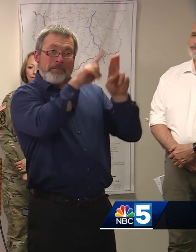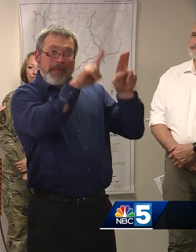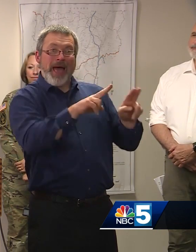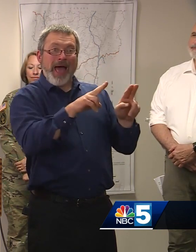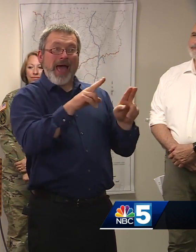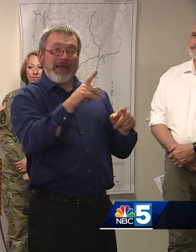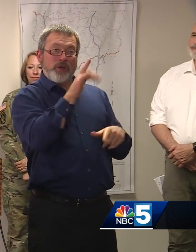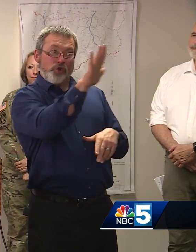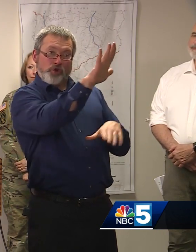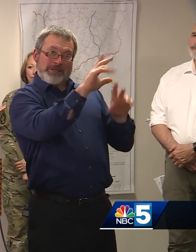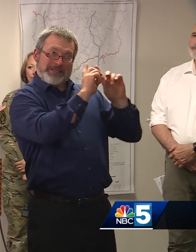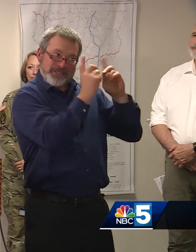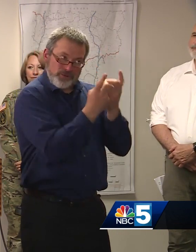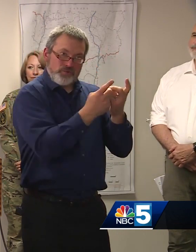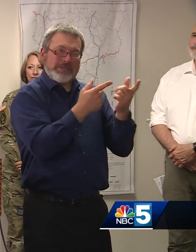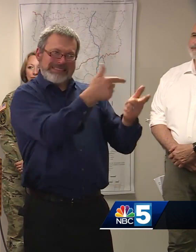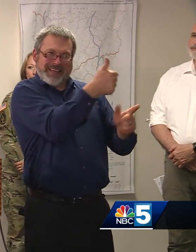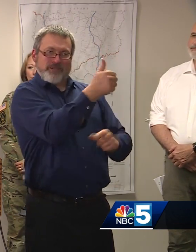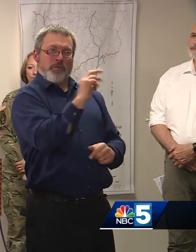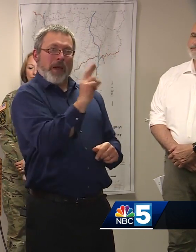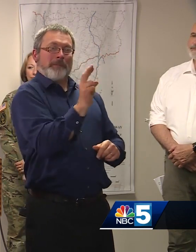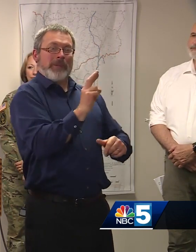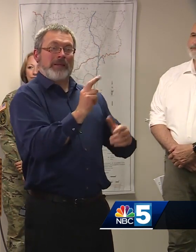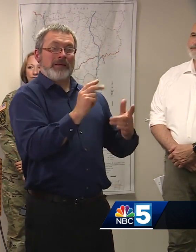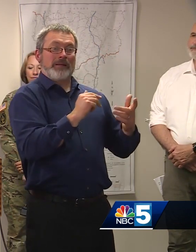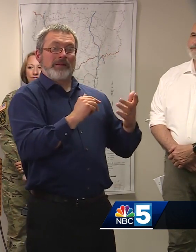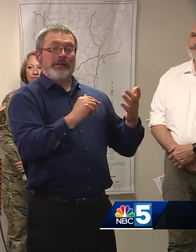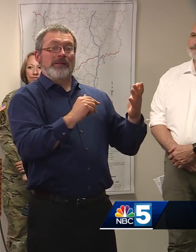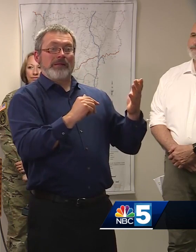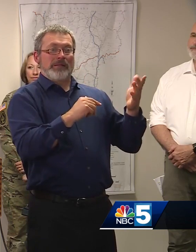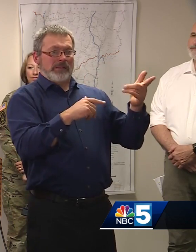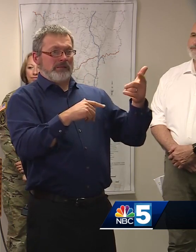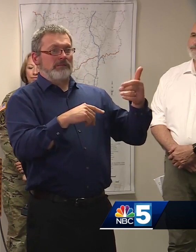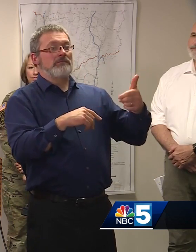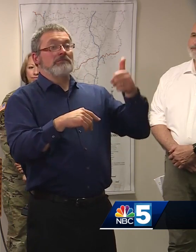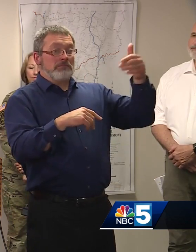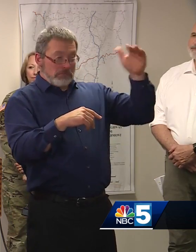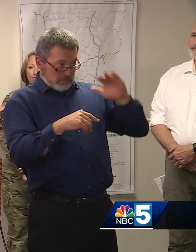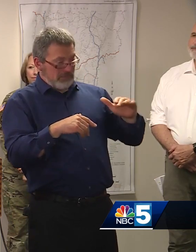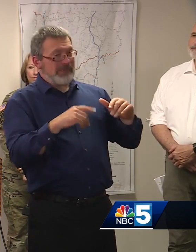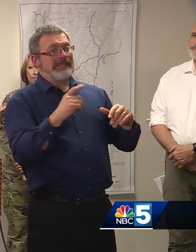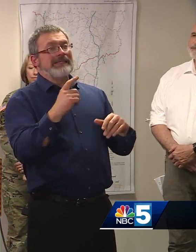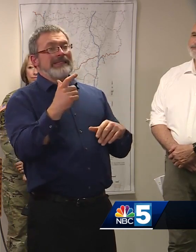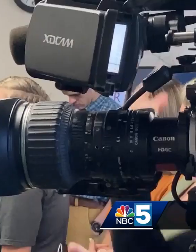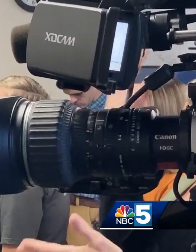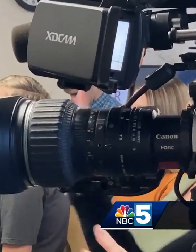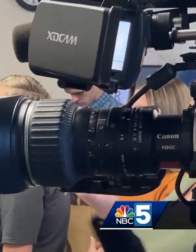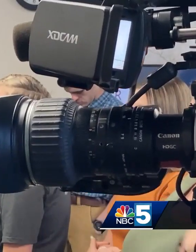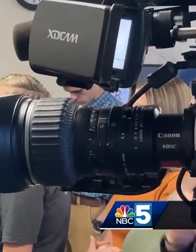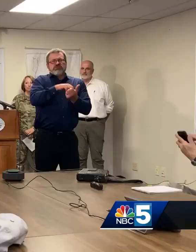RIGHT. SO WE HAVE SENATOR SCHUMER, WHO REPRESENTS THE WHOLE STATE.